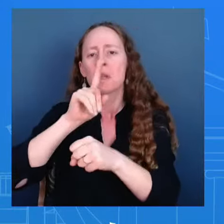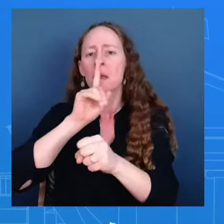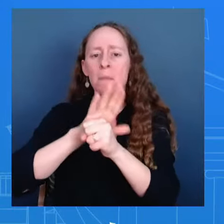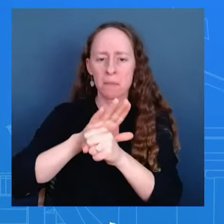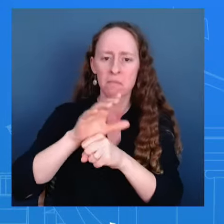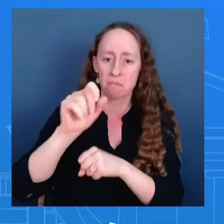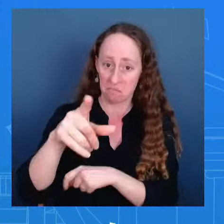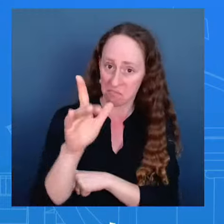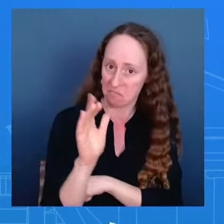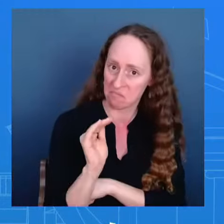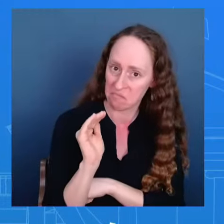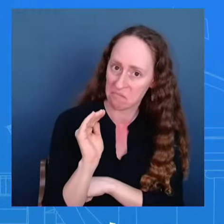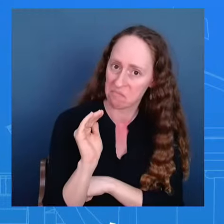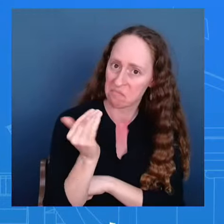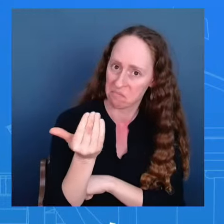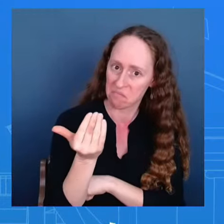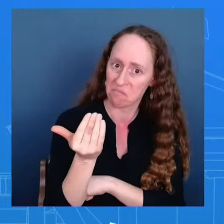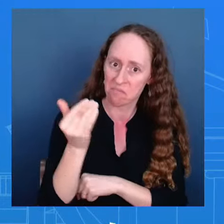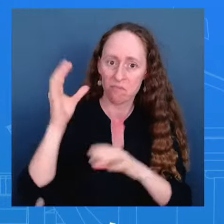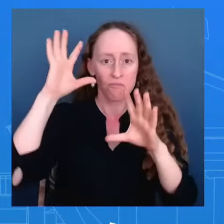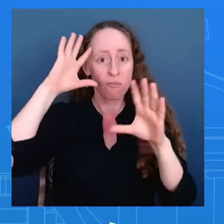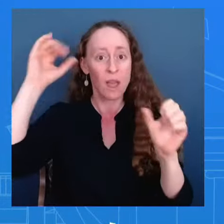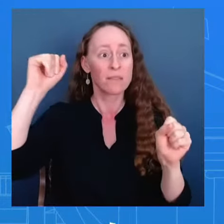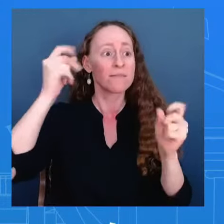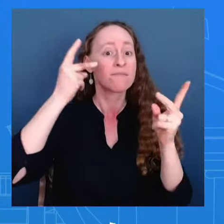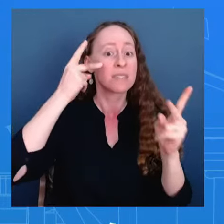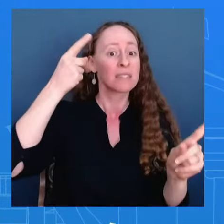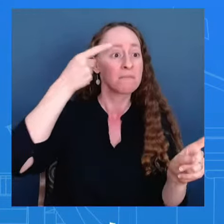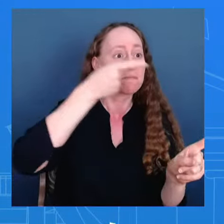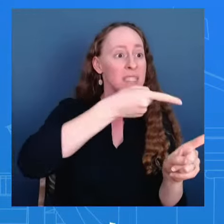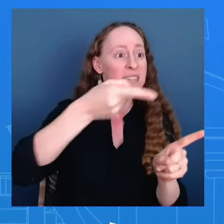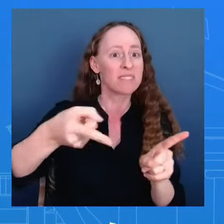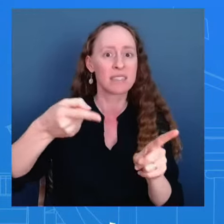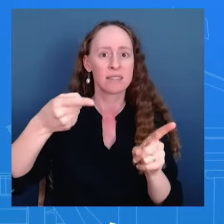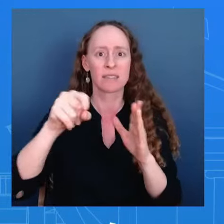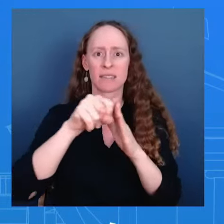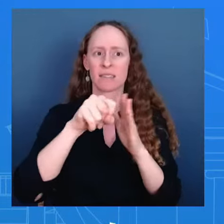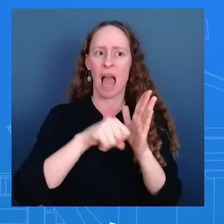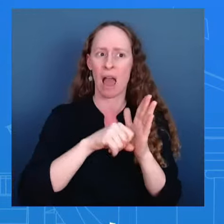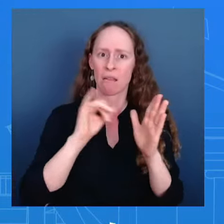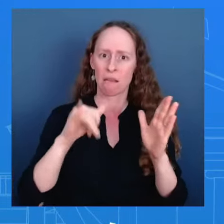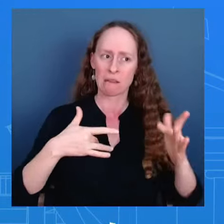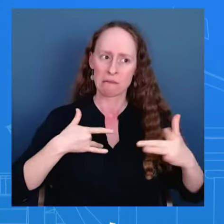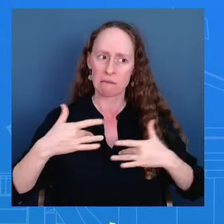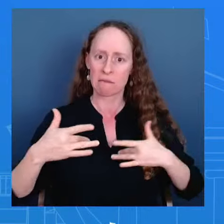Given that increased trust in her leadership, what is the White House's view